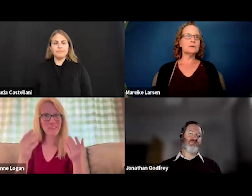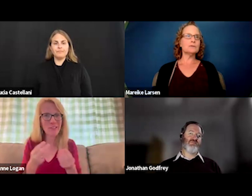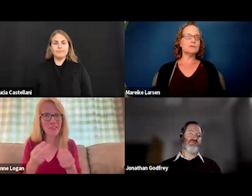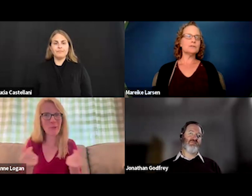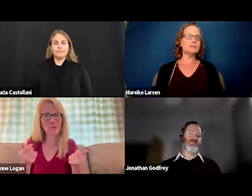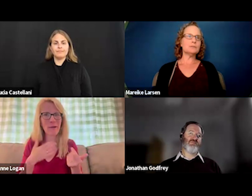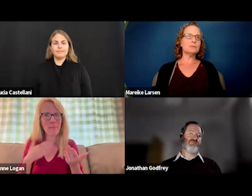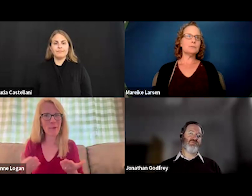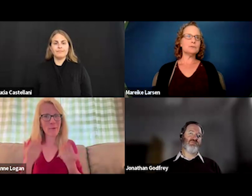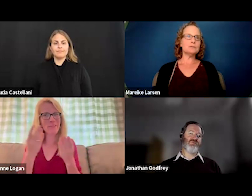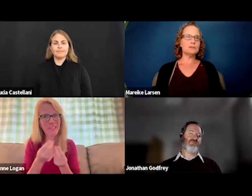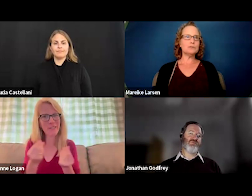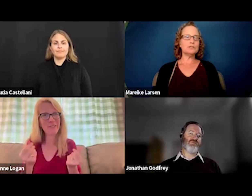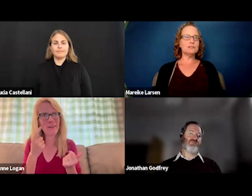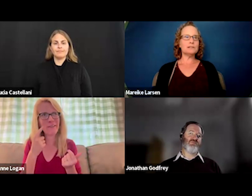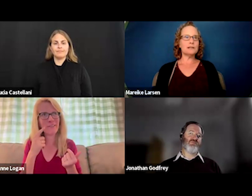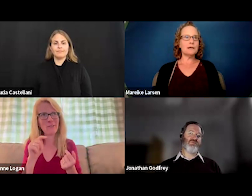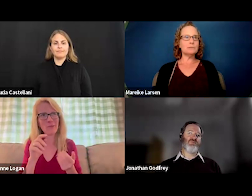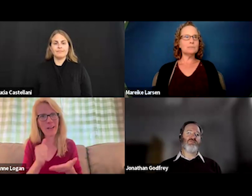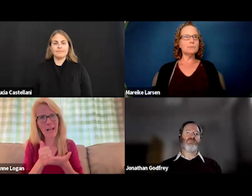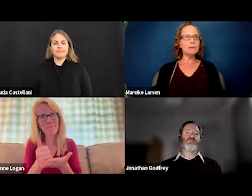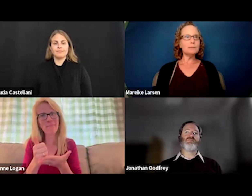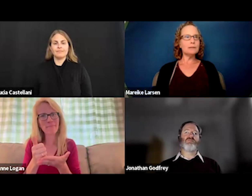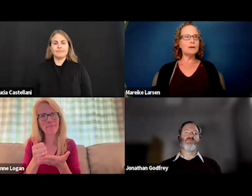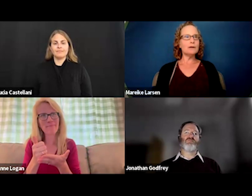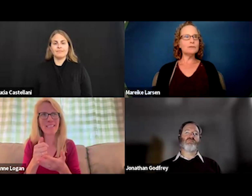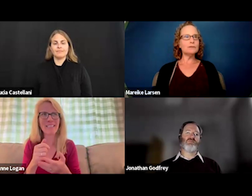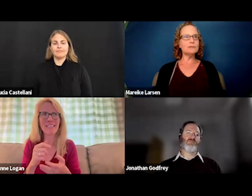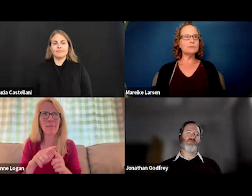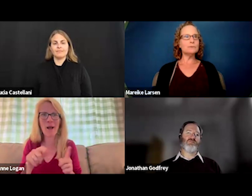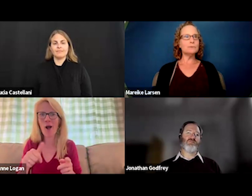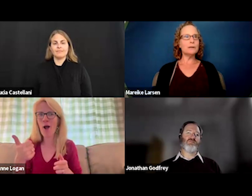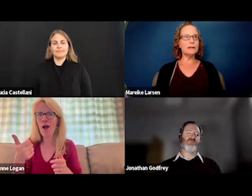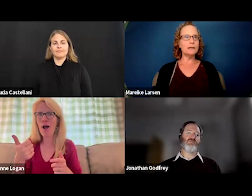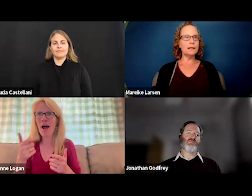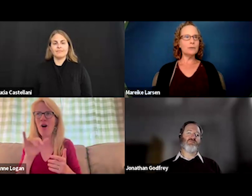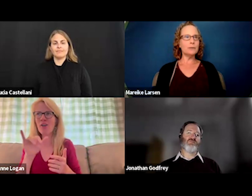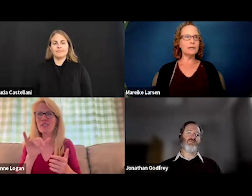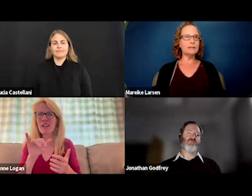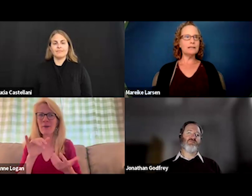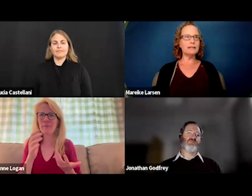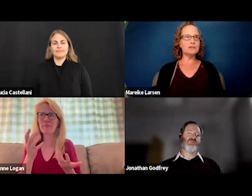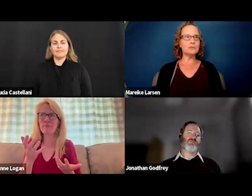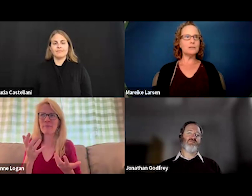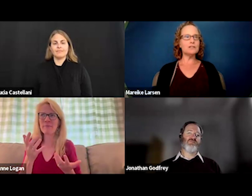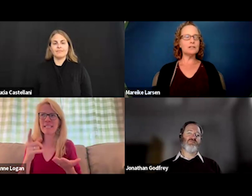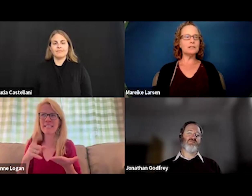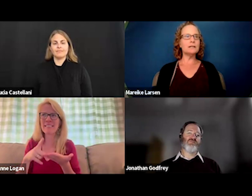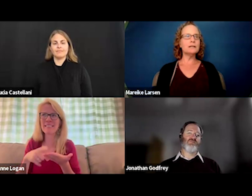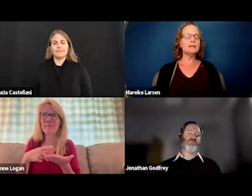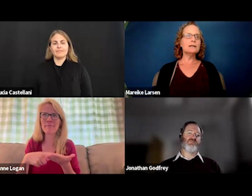Those are some proposed solutions that I would probably offer to help anybody in that situation.